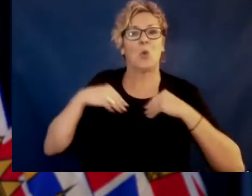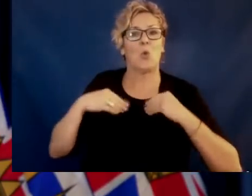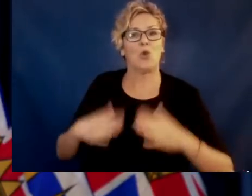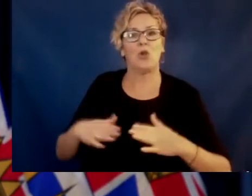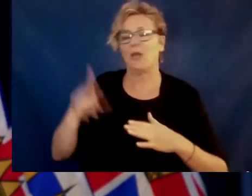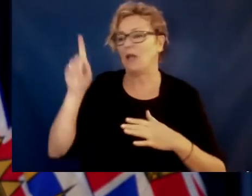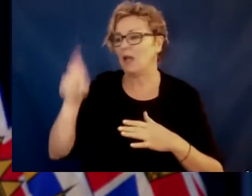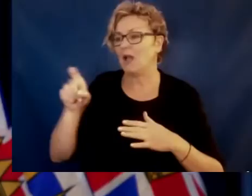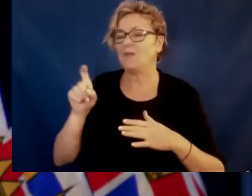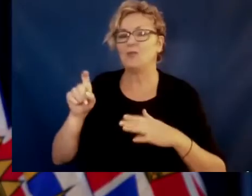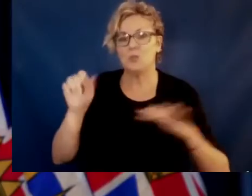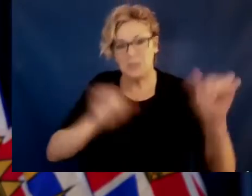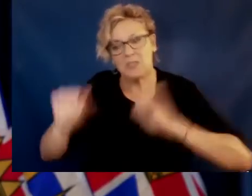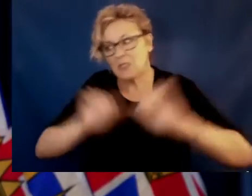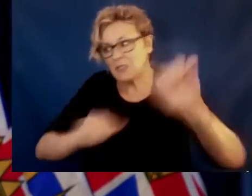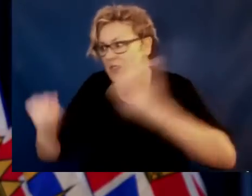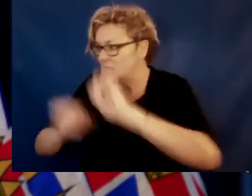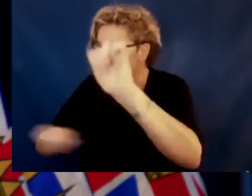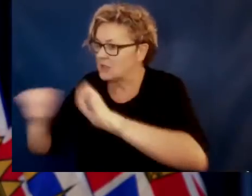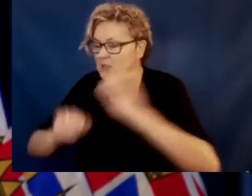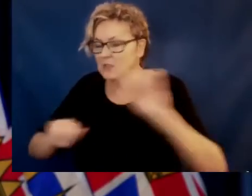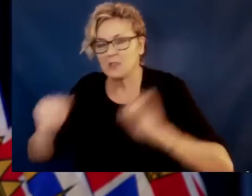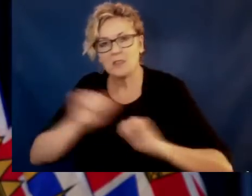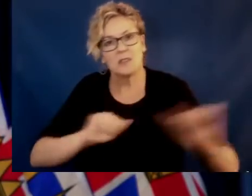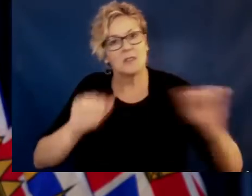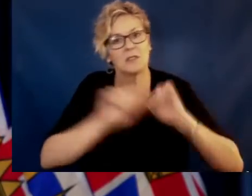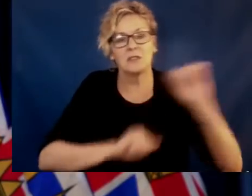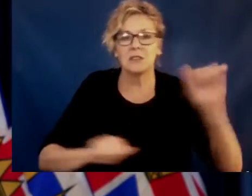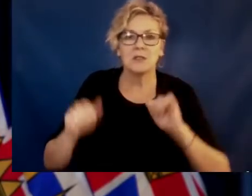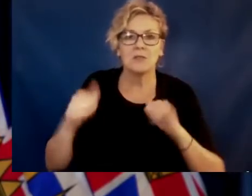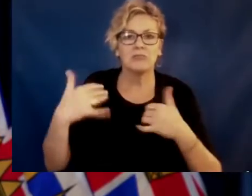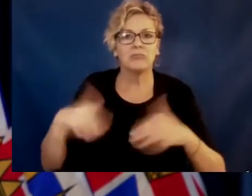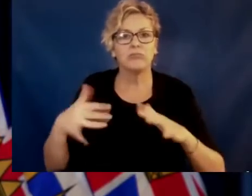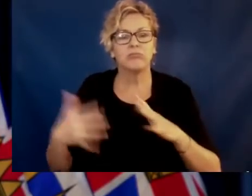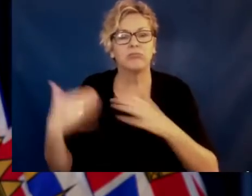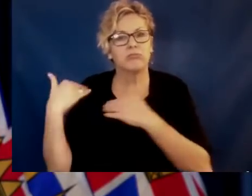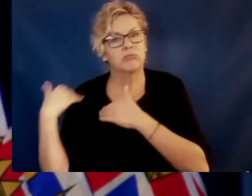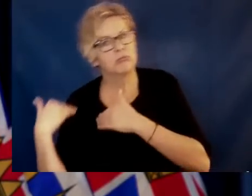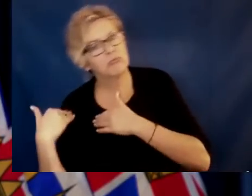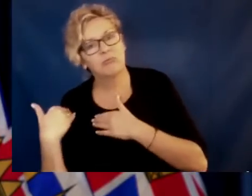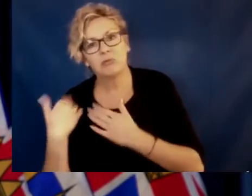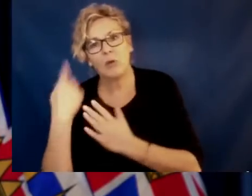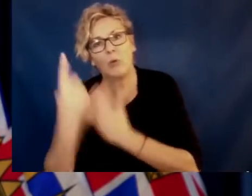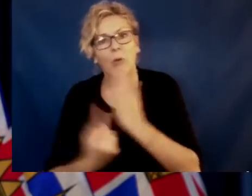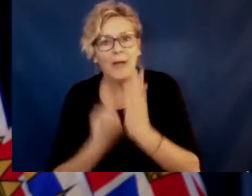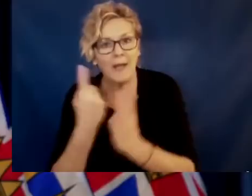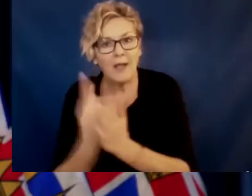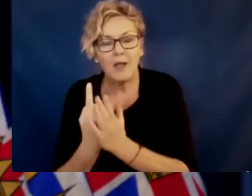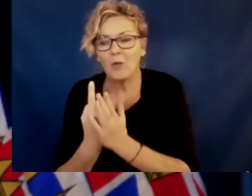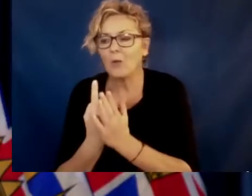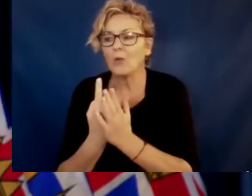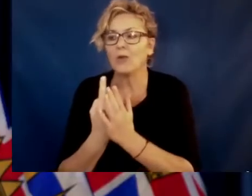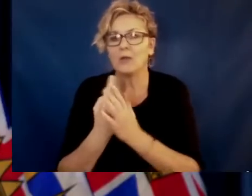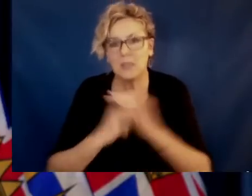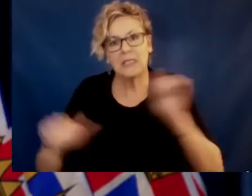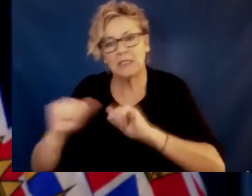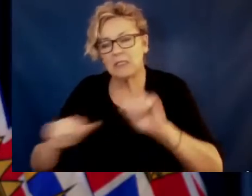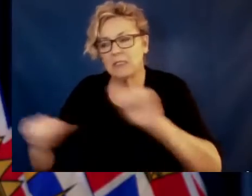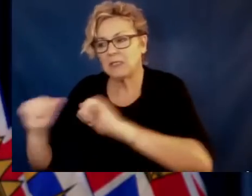situations right leg we know this virus can be spread, we're talking about in closed spaces with poor ventilation where there are large